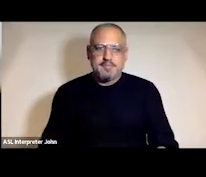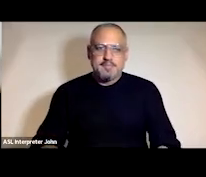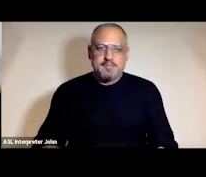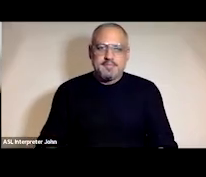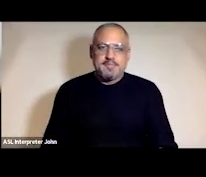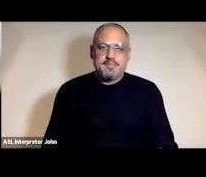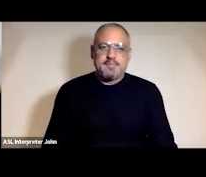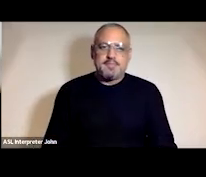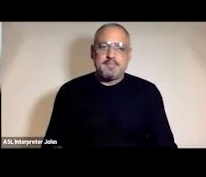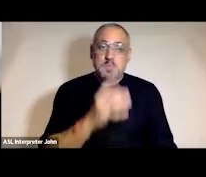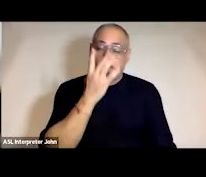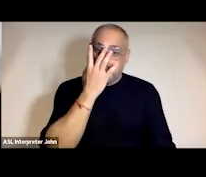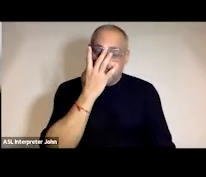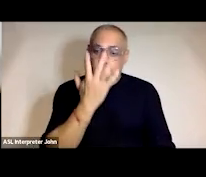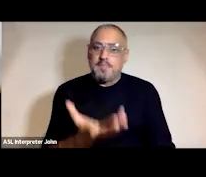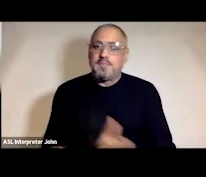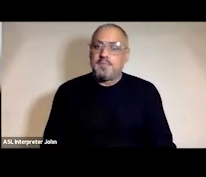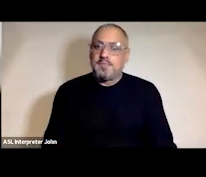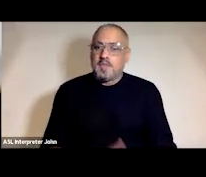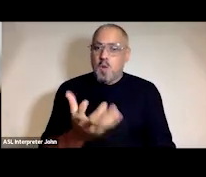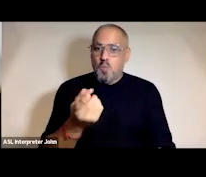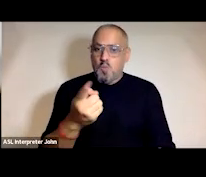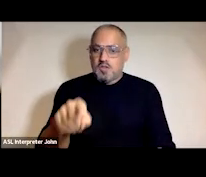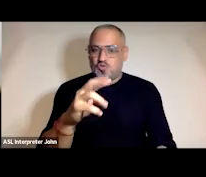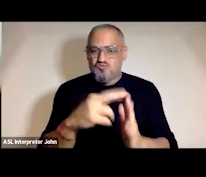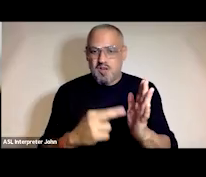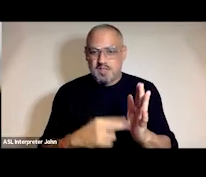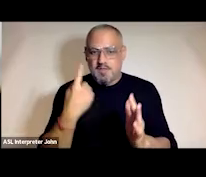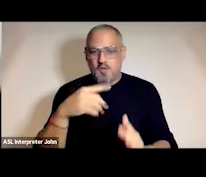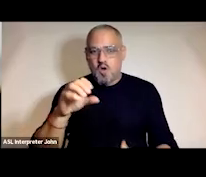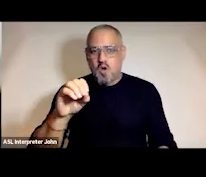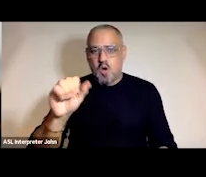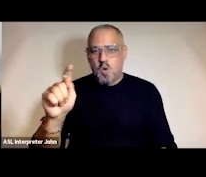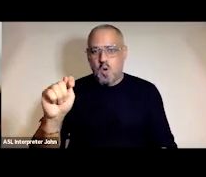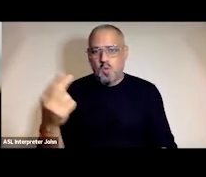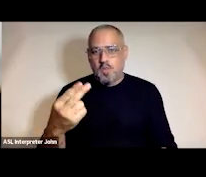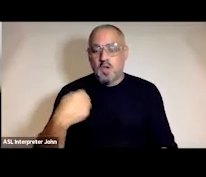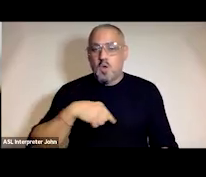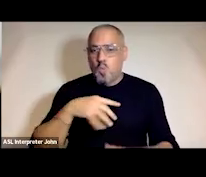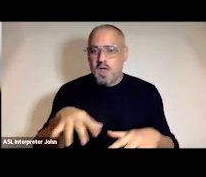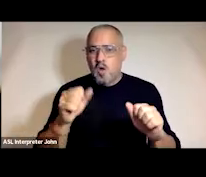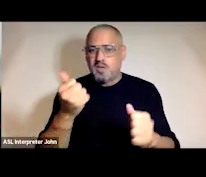So we want you to register for OAT. We host every other month